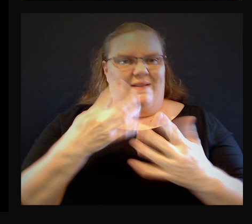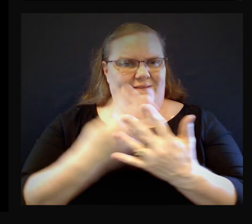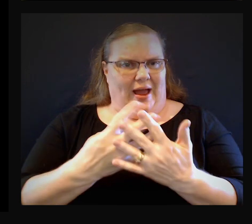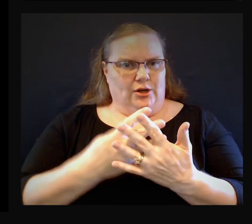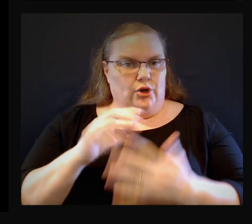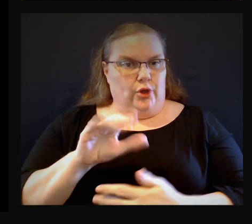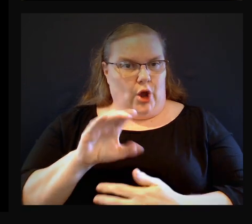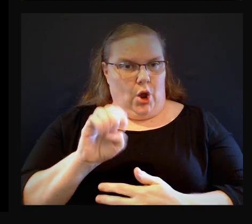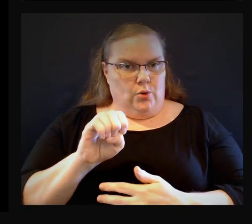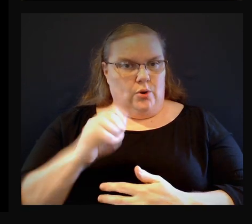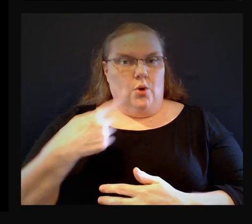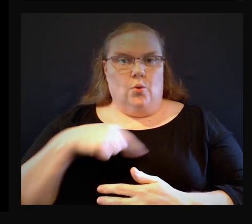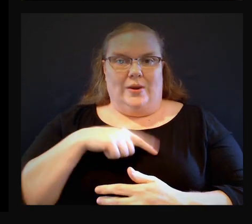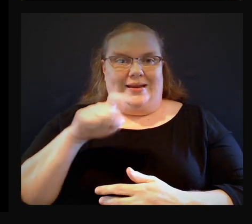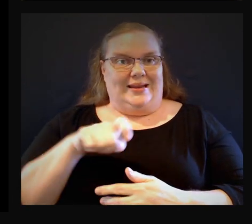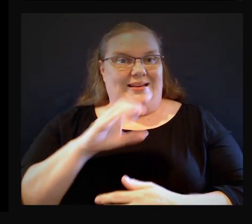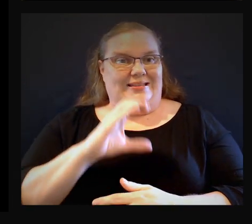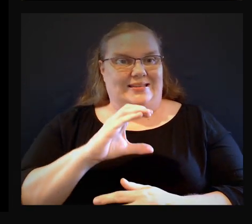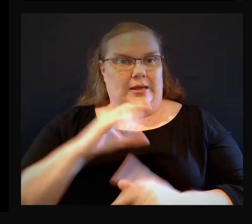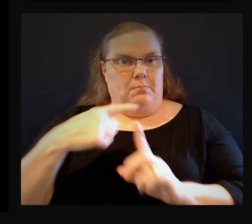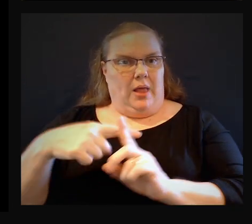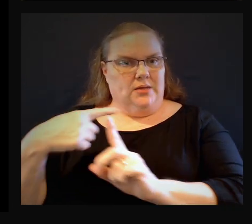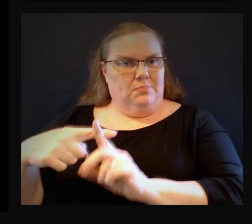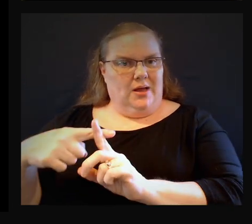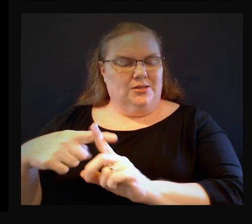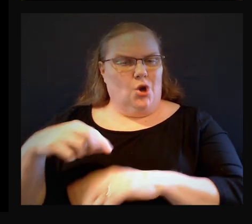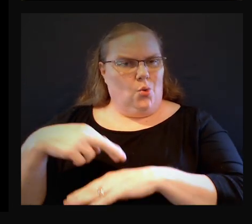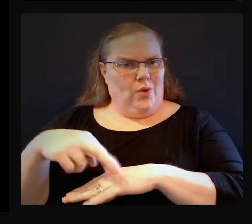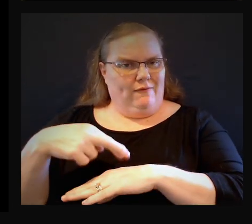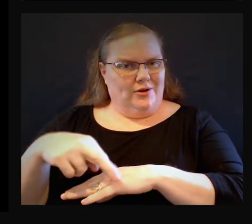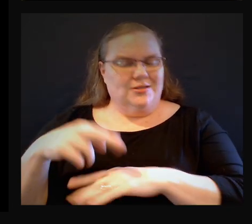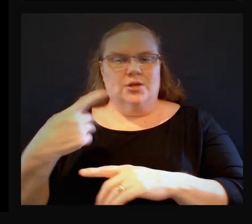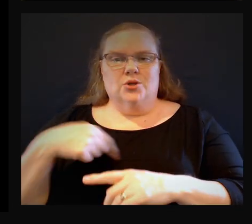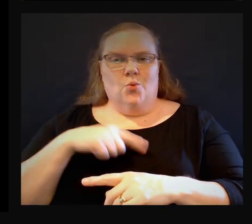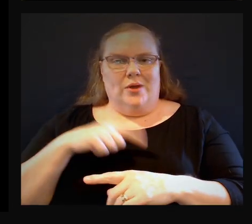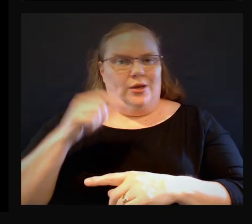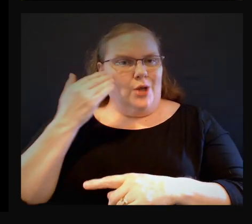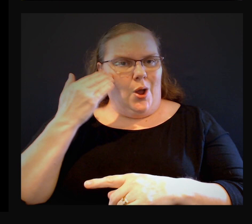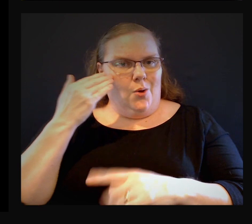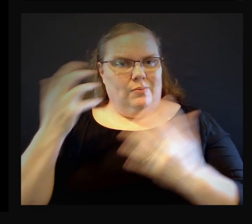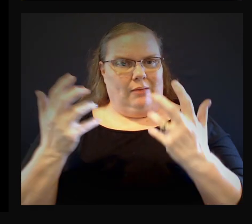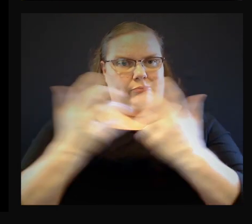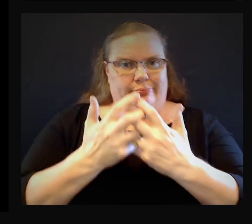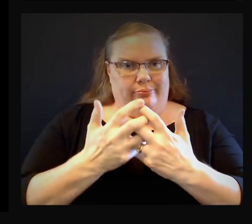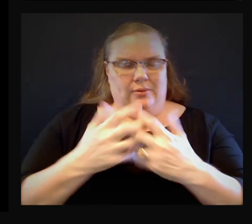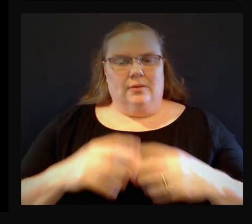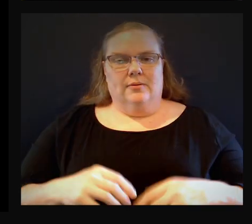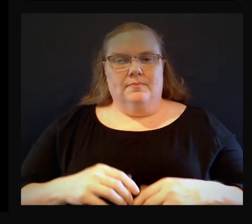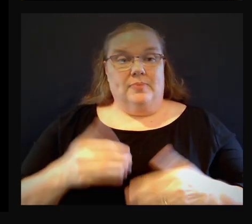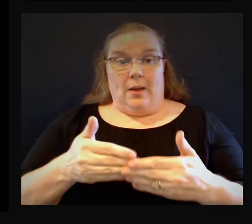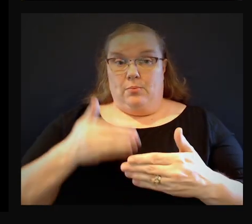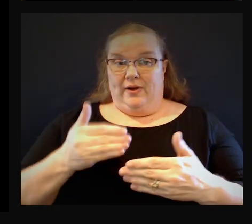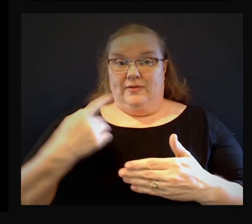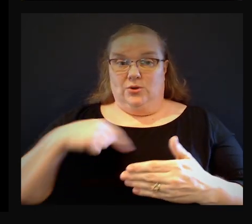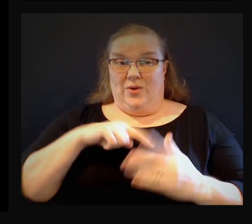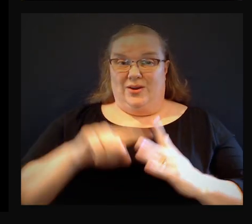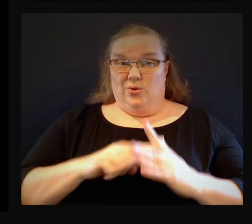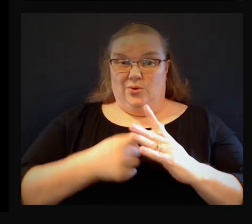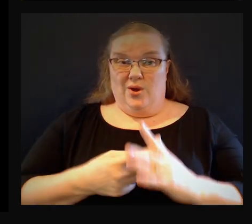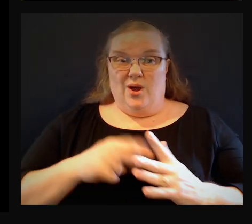we need to know where these C++ classes are referenced, so we know which Blueprints might break with our code changes. Previously, we had to launch the Unreal Editor